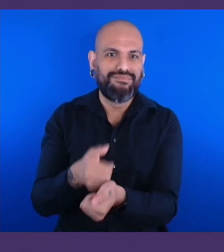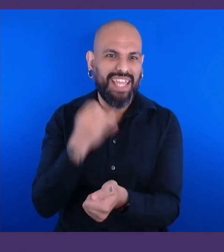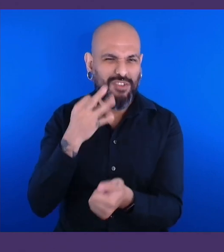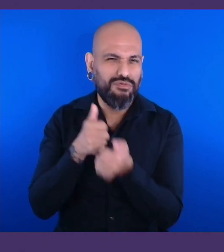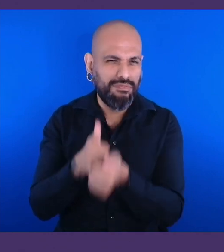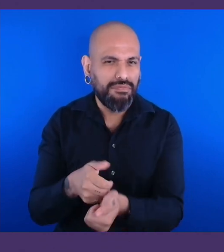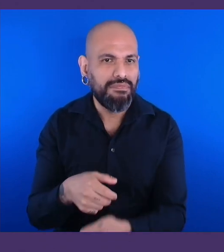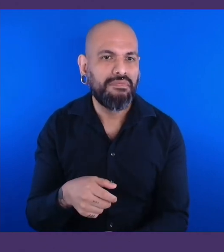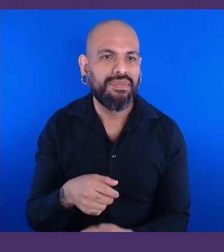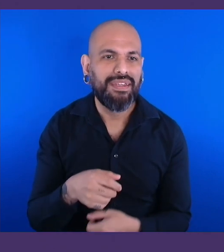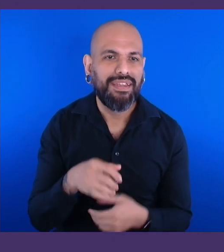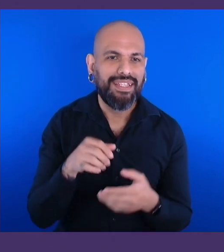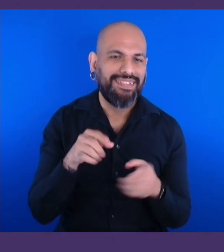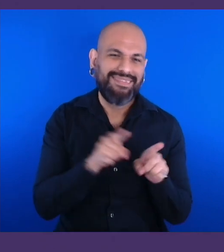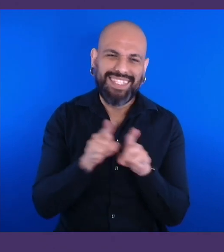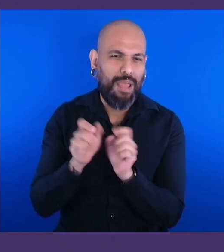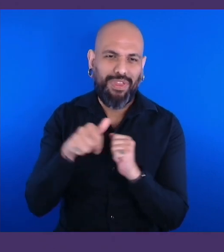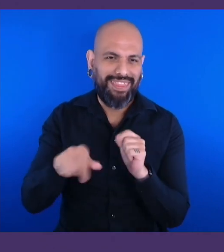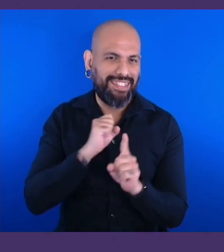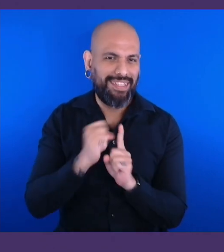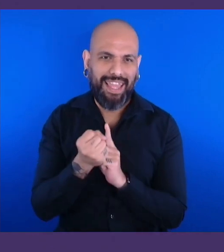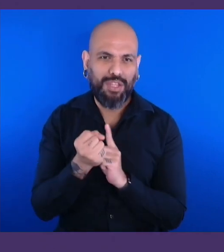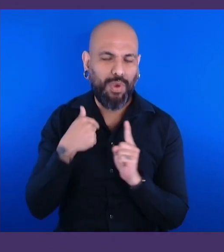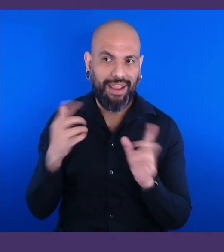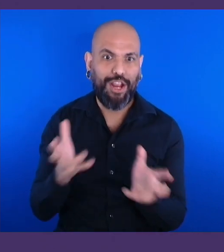We're encouraging our customers to use the current version